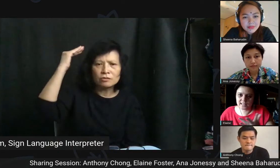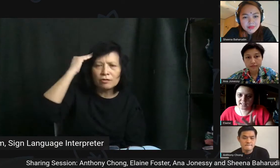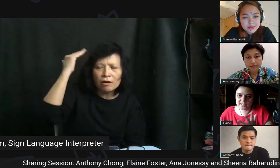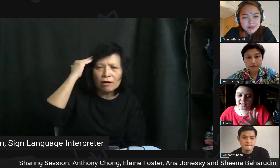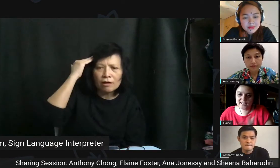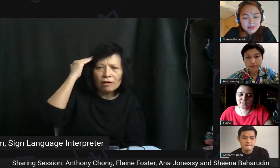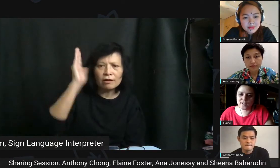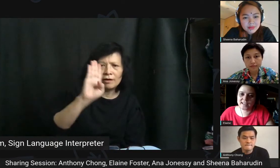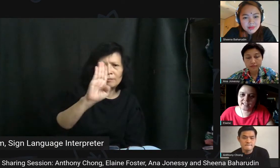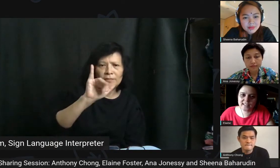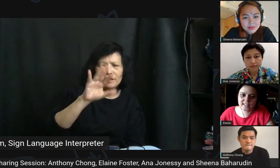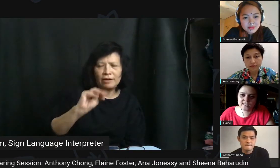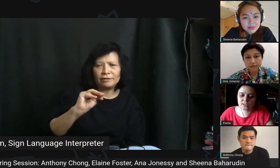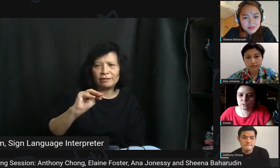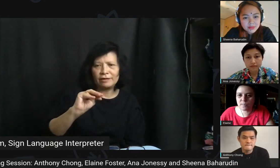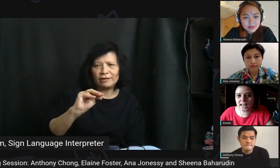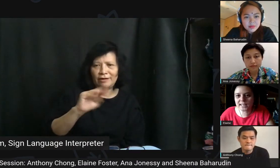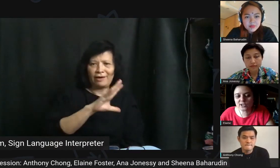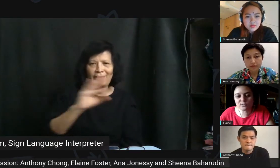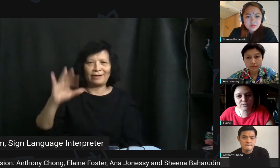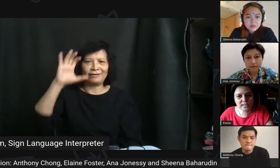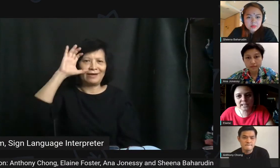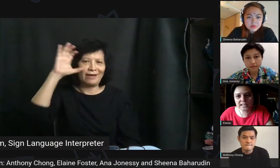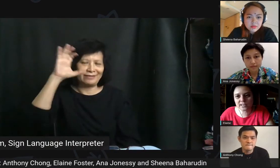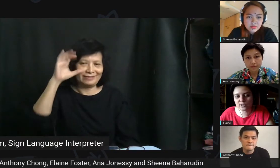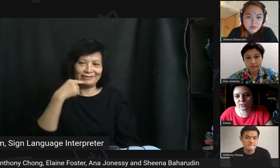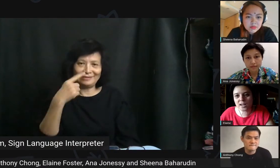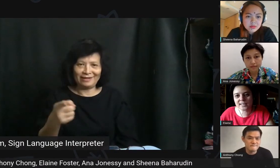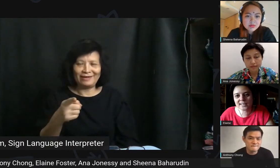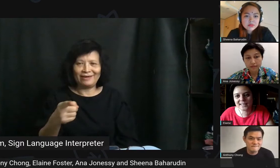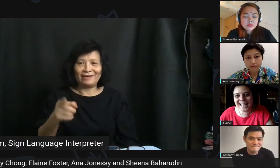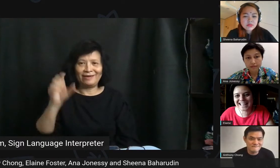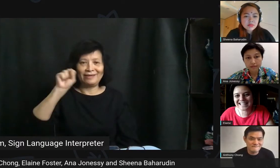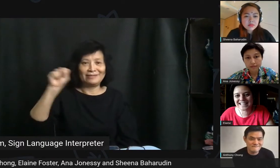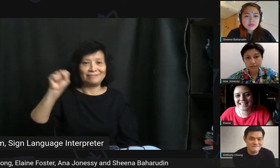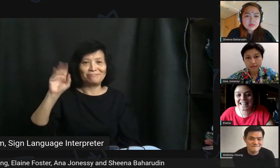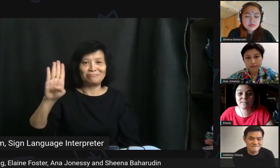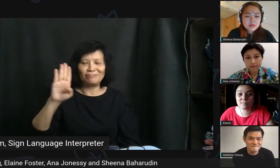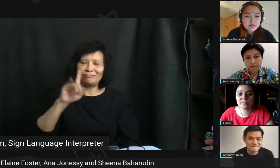can testify to this, you managed really to understand him,